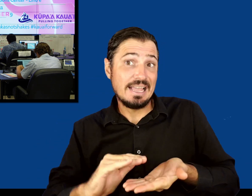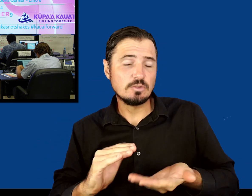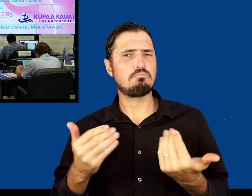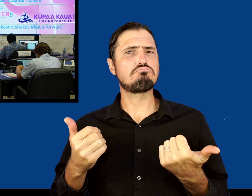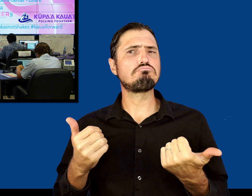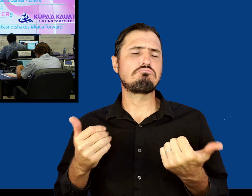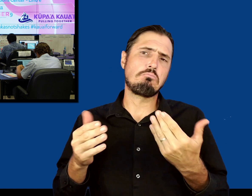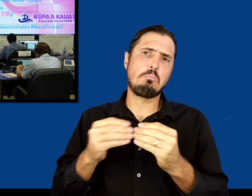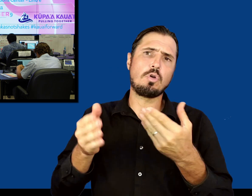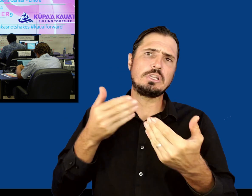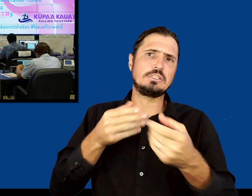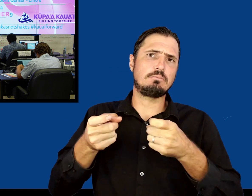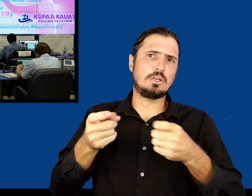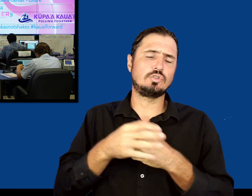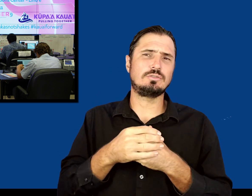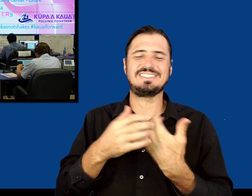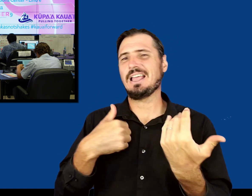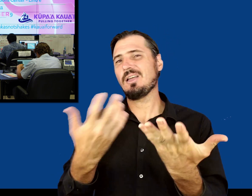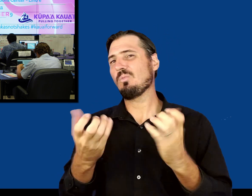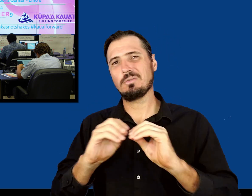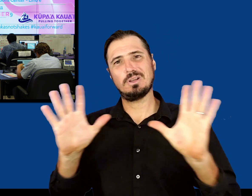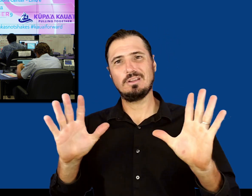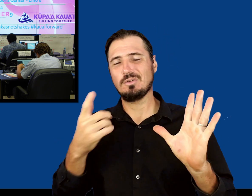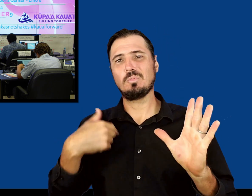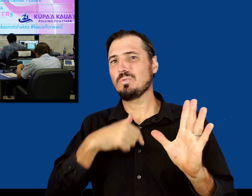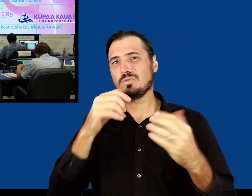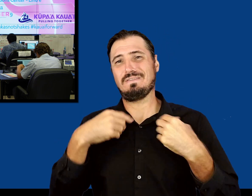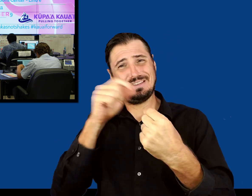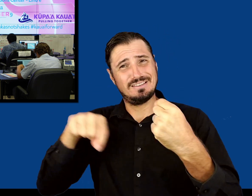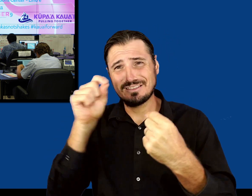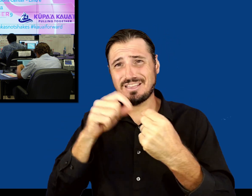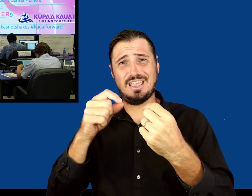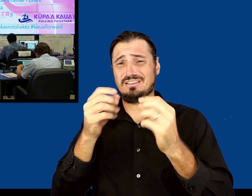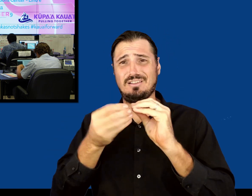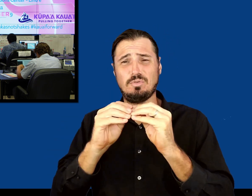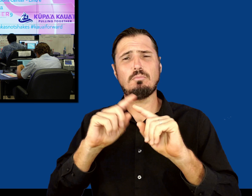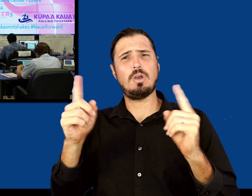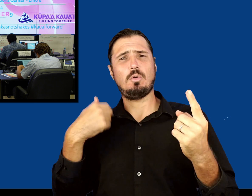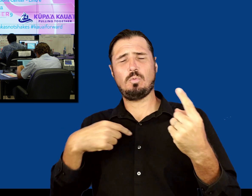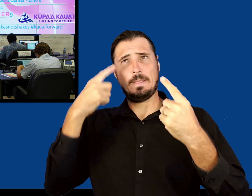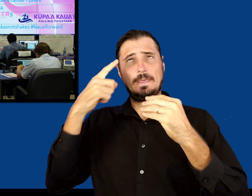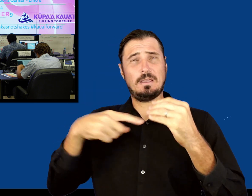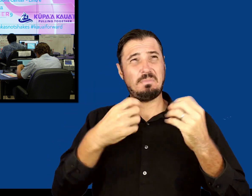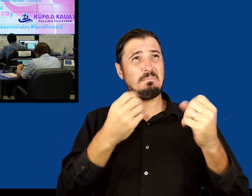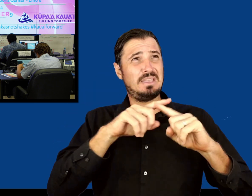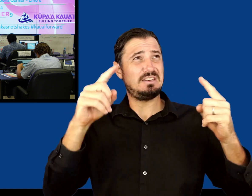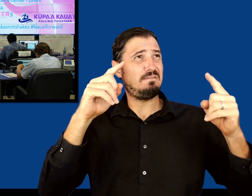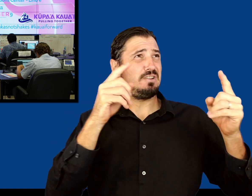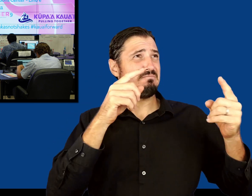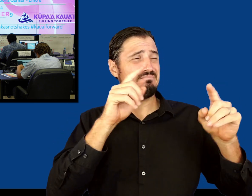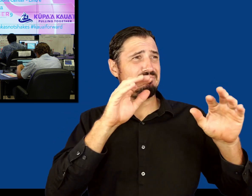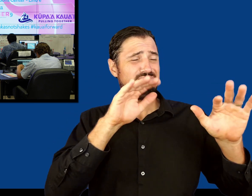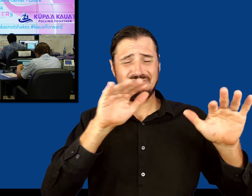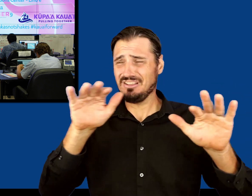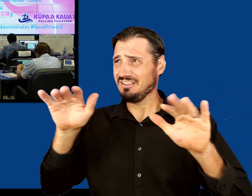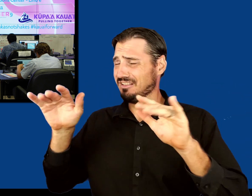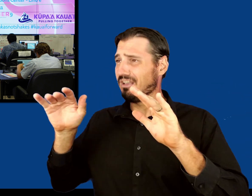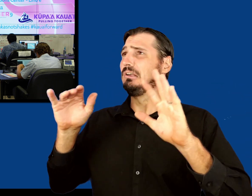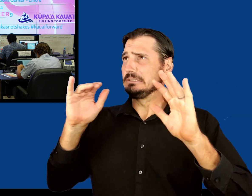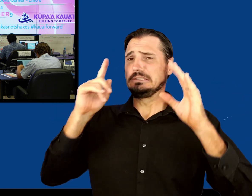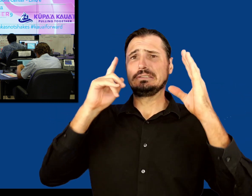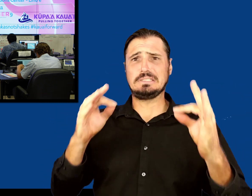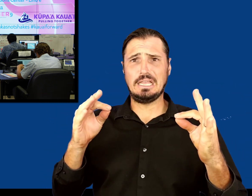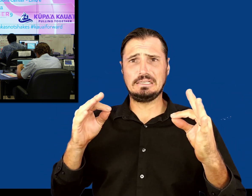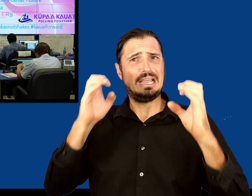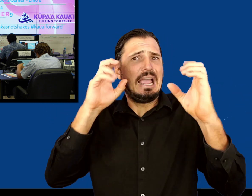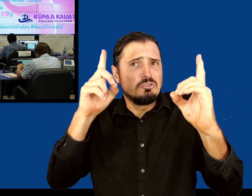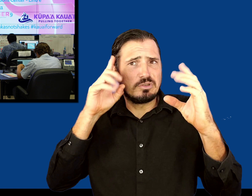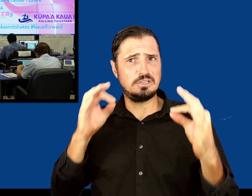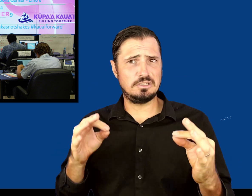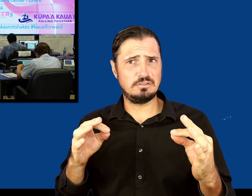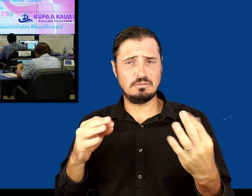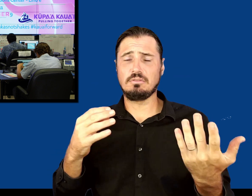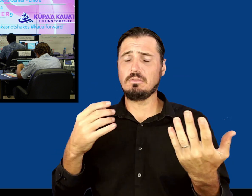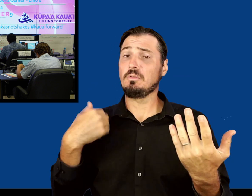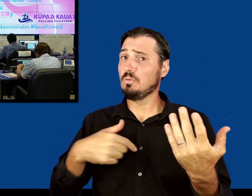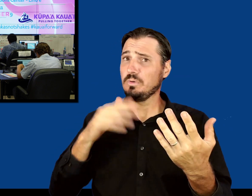I want to be clear that these are not precise calculations, but educated decisions. This gives us a plan to which we can refer, which we can implement, and which we can adapt if that becomes